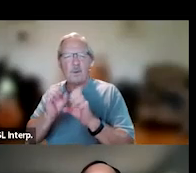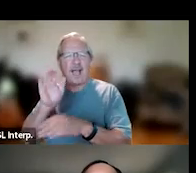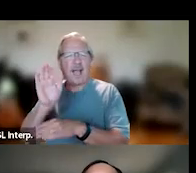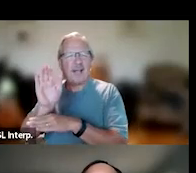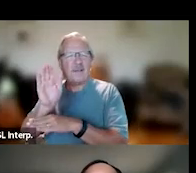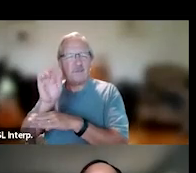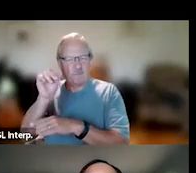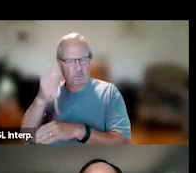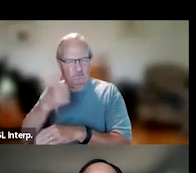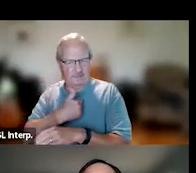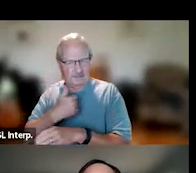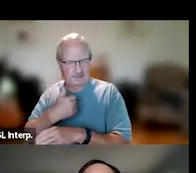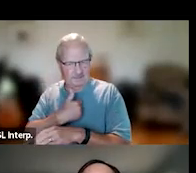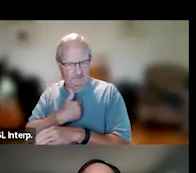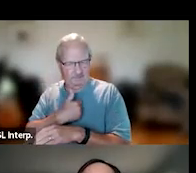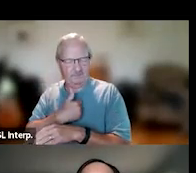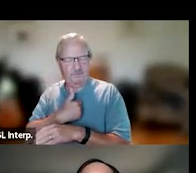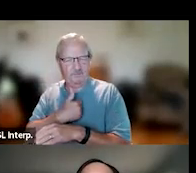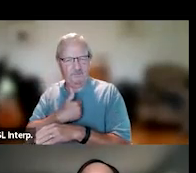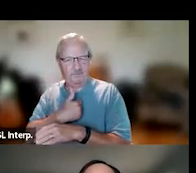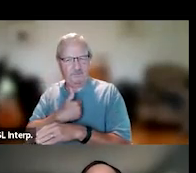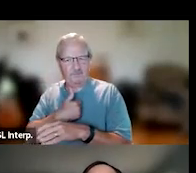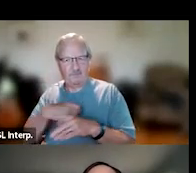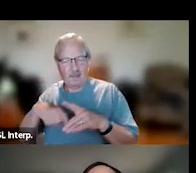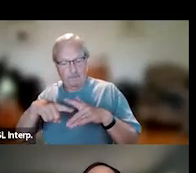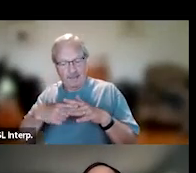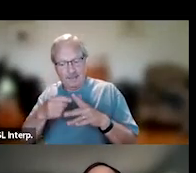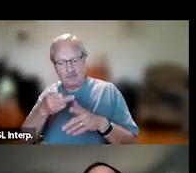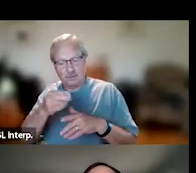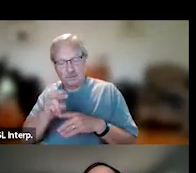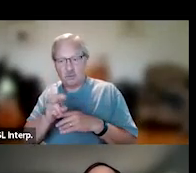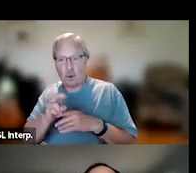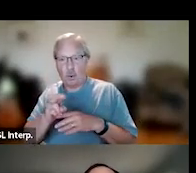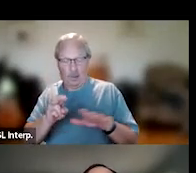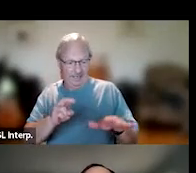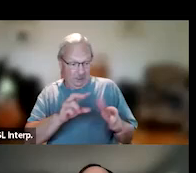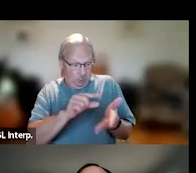I began SOAR fresh out of college in 2010.